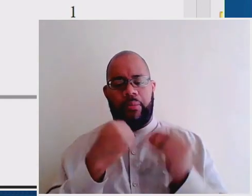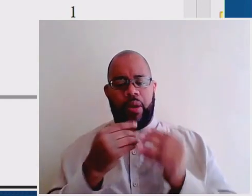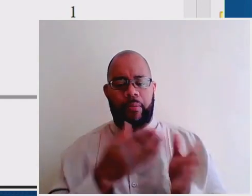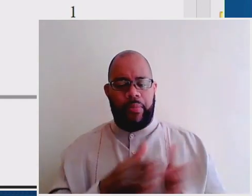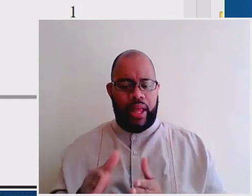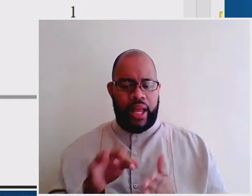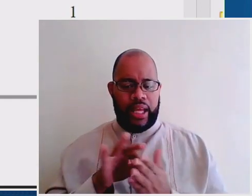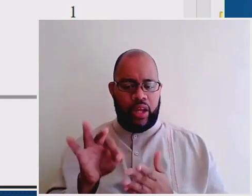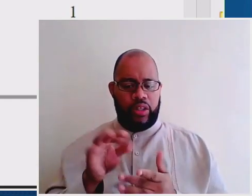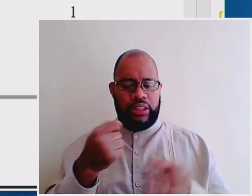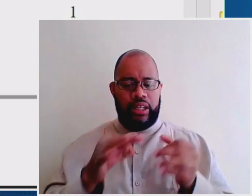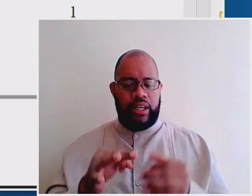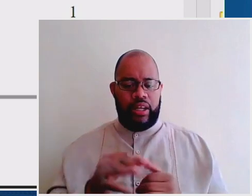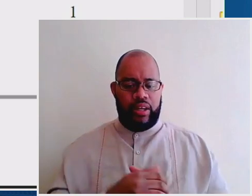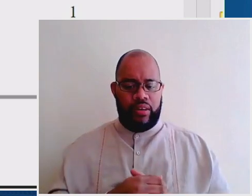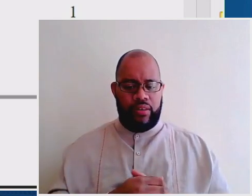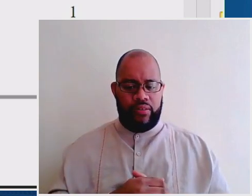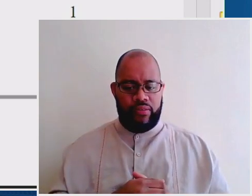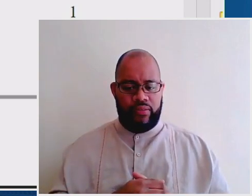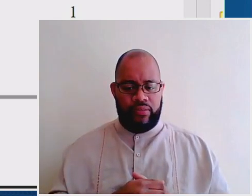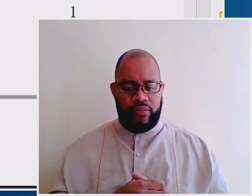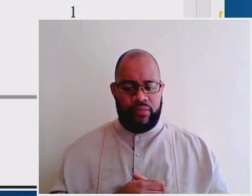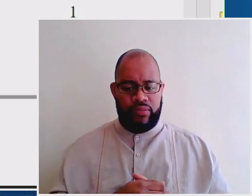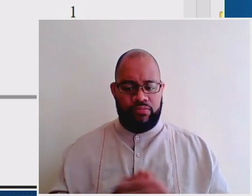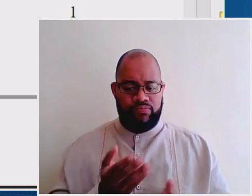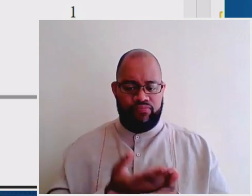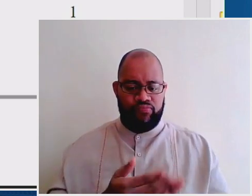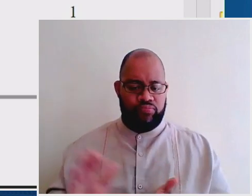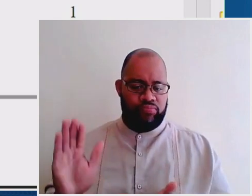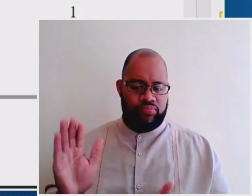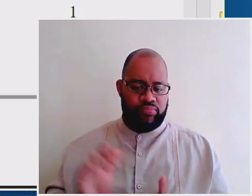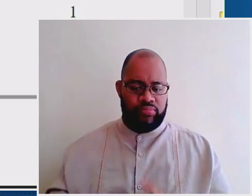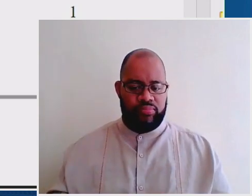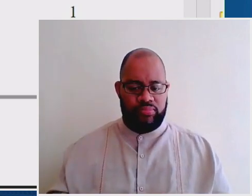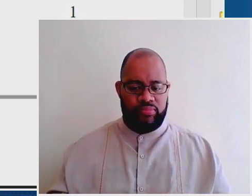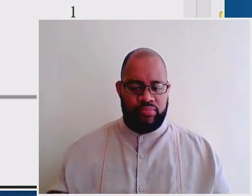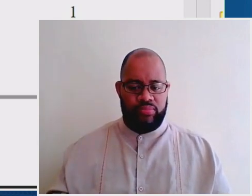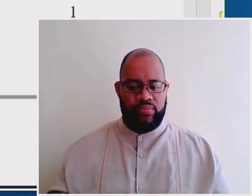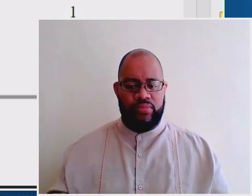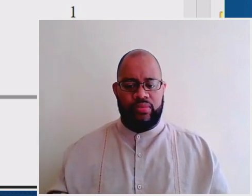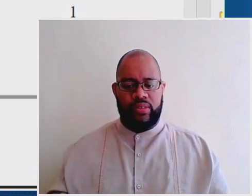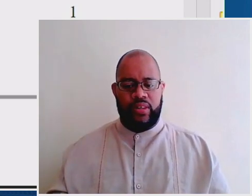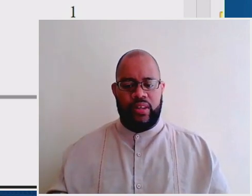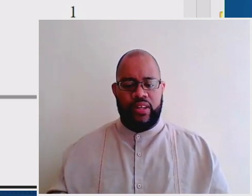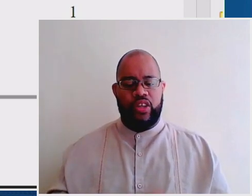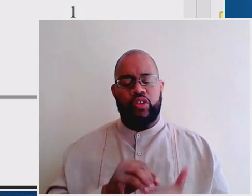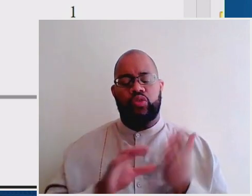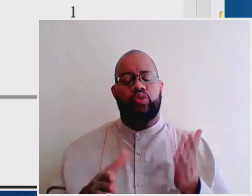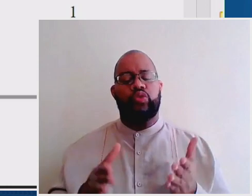sweeping them. Given the regulation, we would add there, students are often encouraged or required to purchase meal